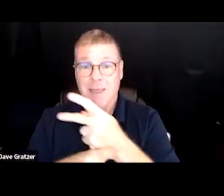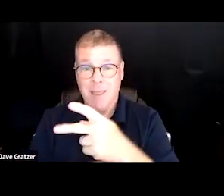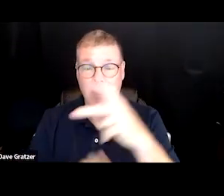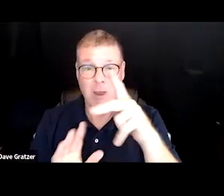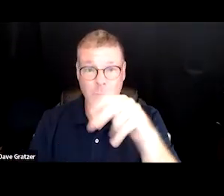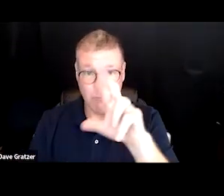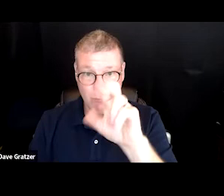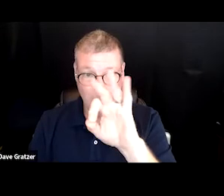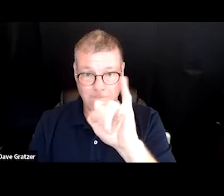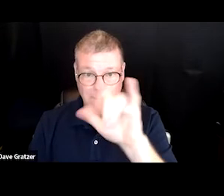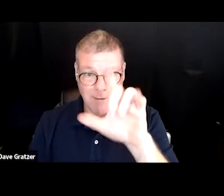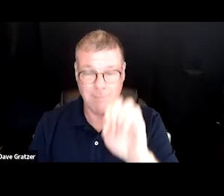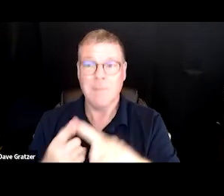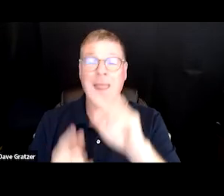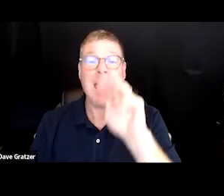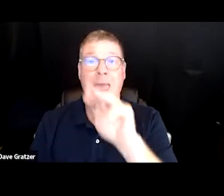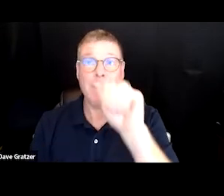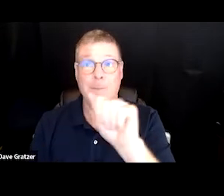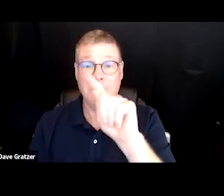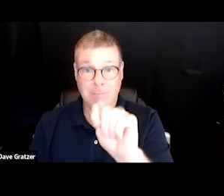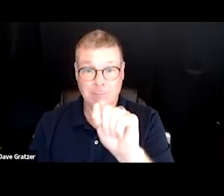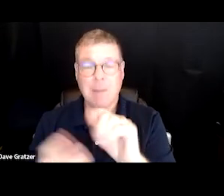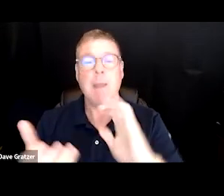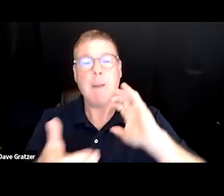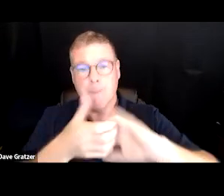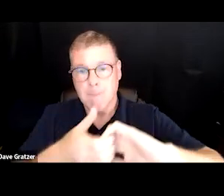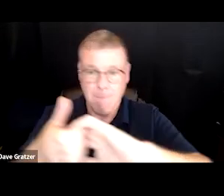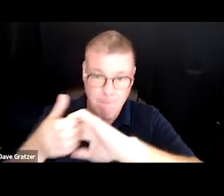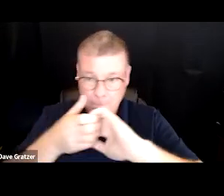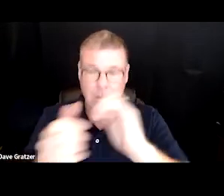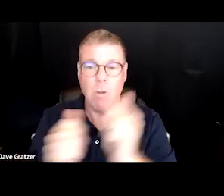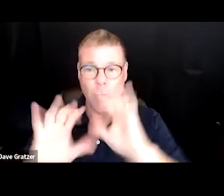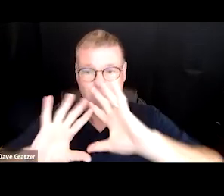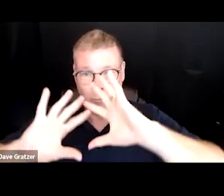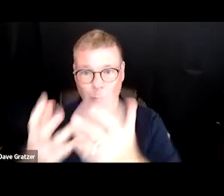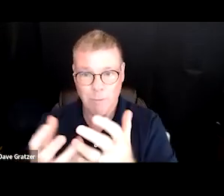So for our MAT populations, again, partnering with the coalition and our health information exchange,